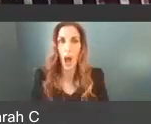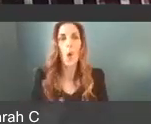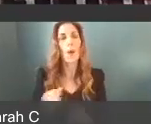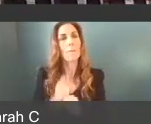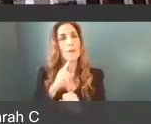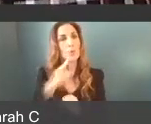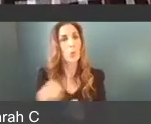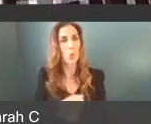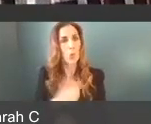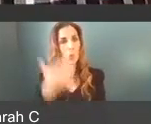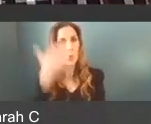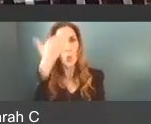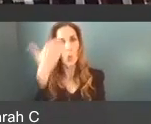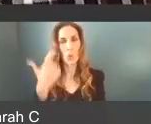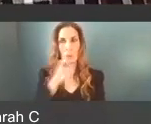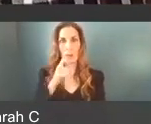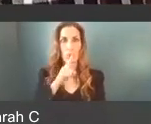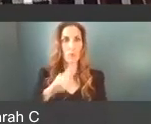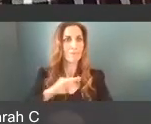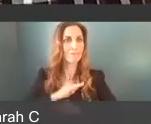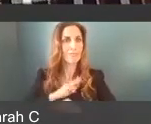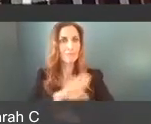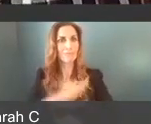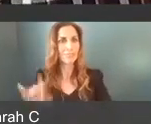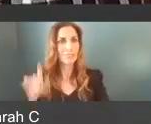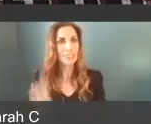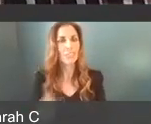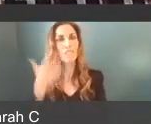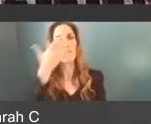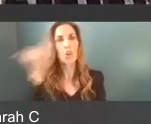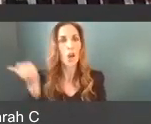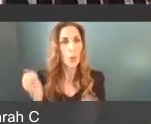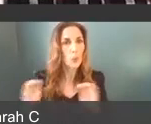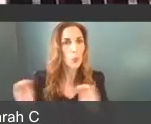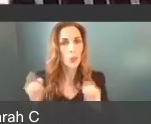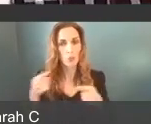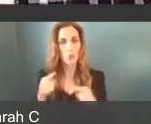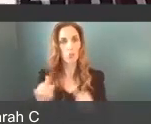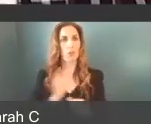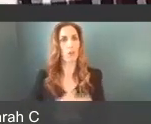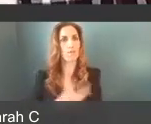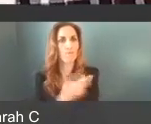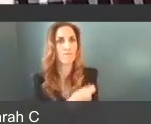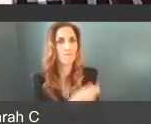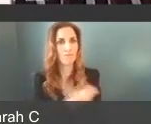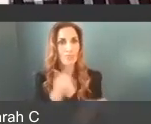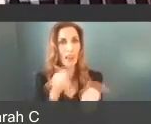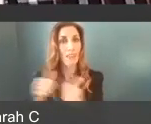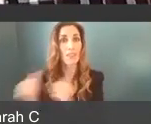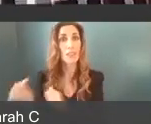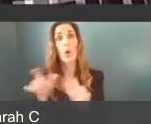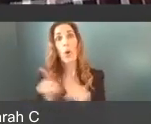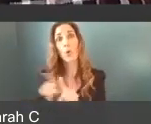leave anyone behind in our vaccination efforts and I can also assure you that the only reason that we